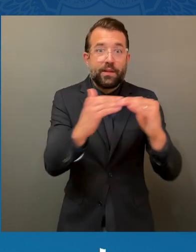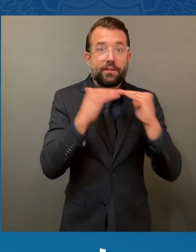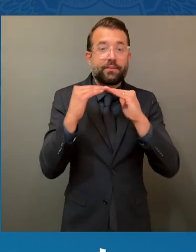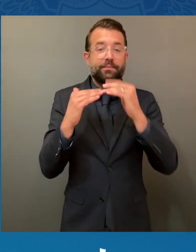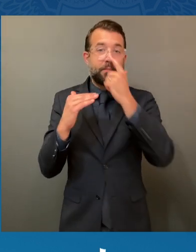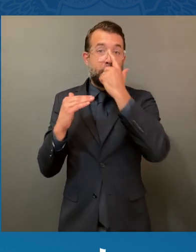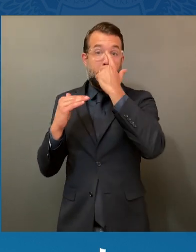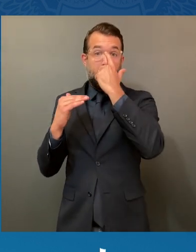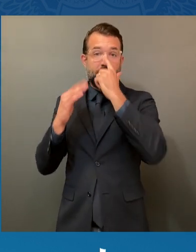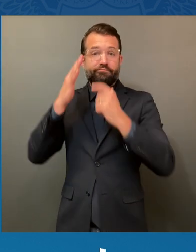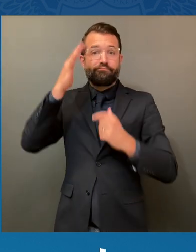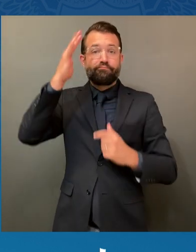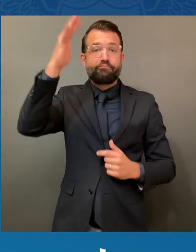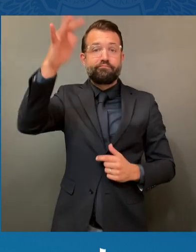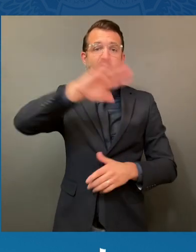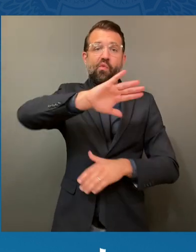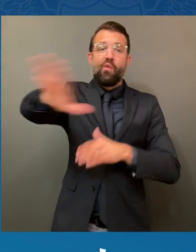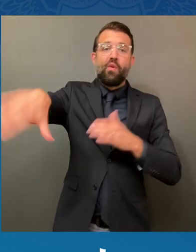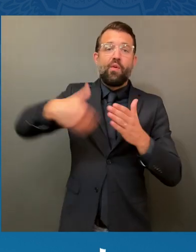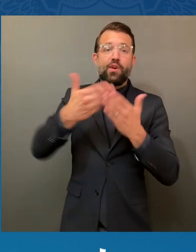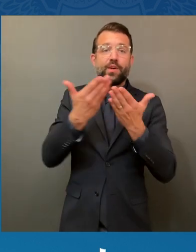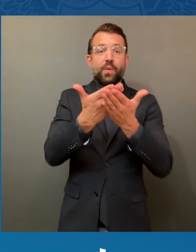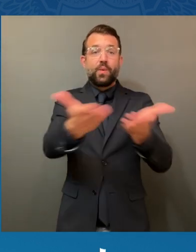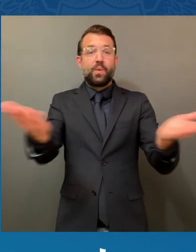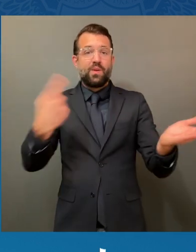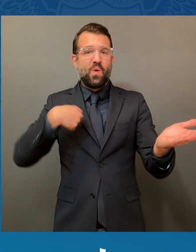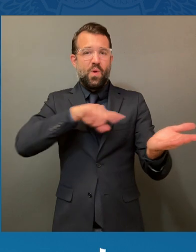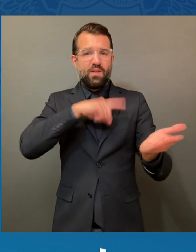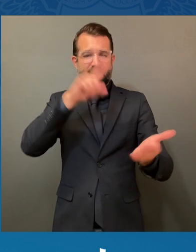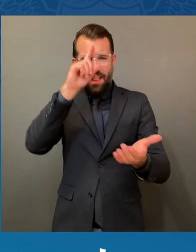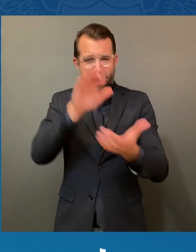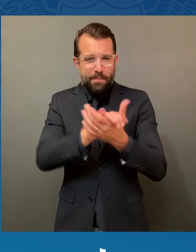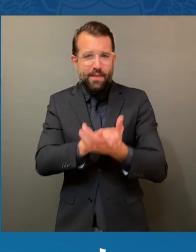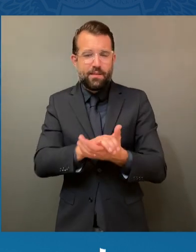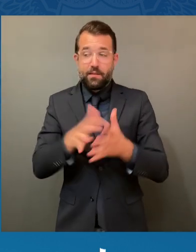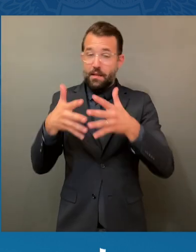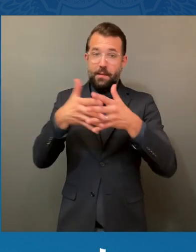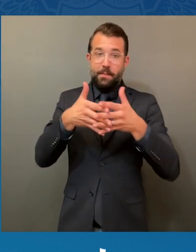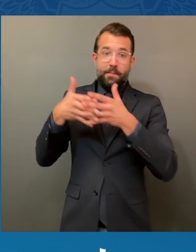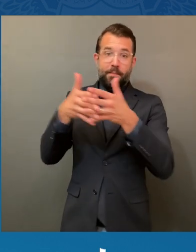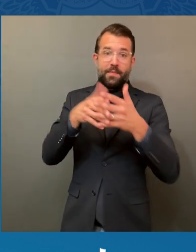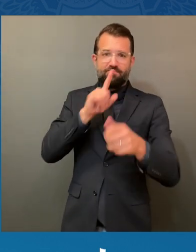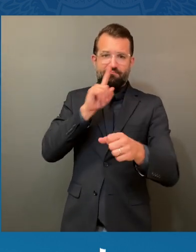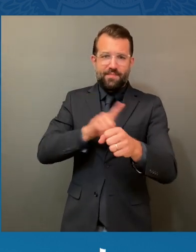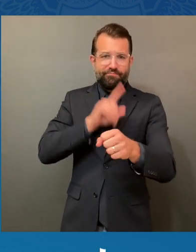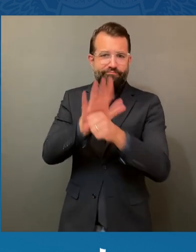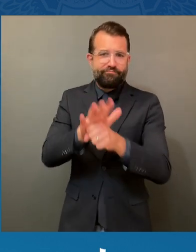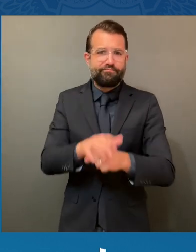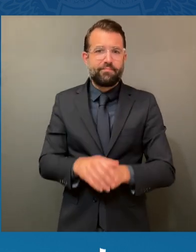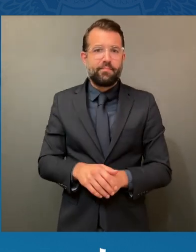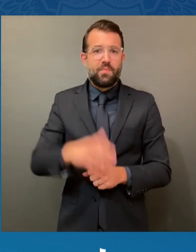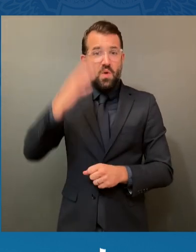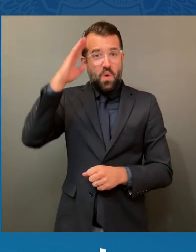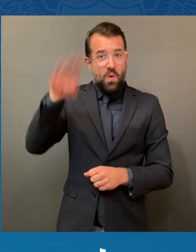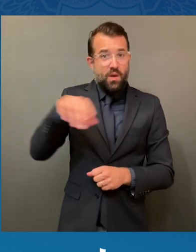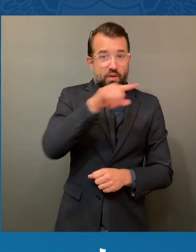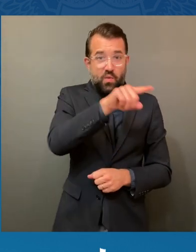Together, we believe in the promise of our nation. I know that, because I know you guys. I see so many of my friends, Rob.